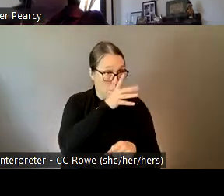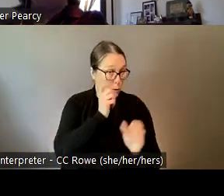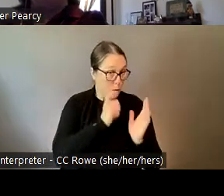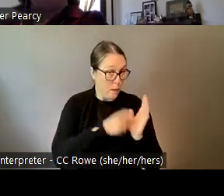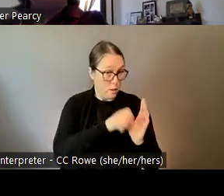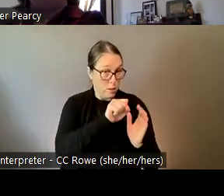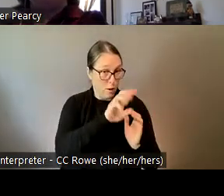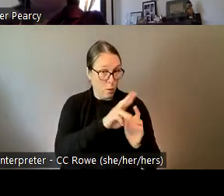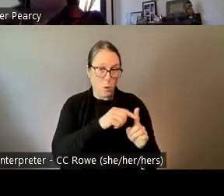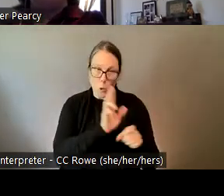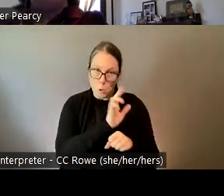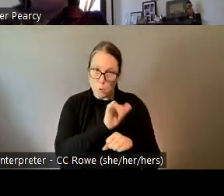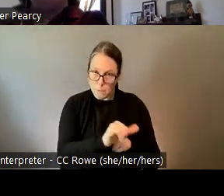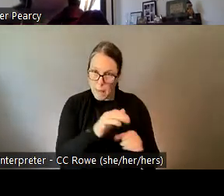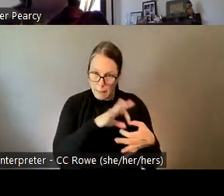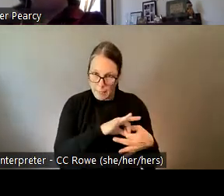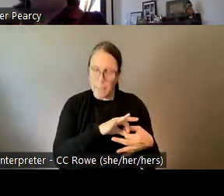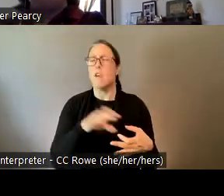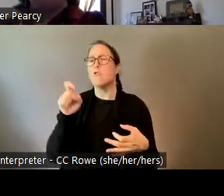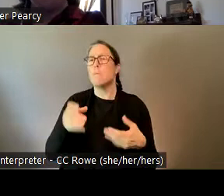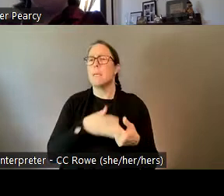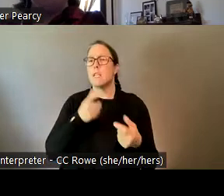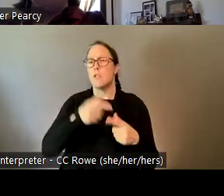the display text should be easy to remember and to repeat.